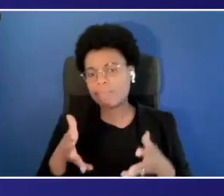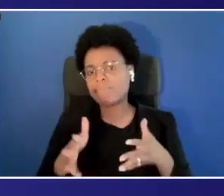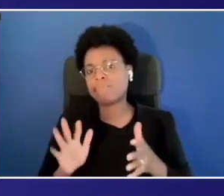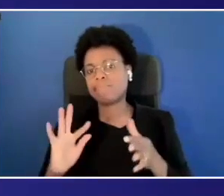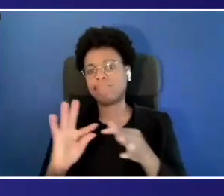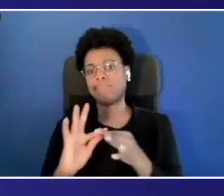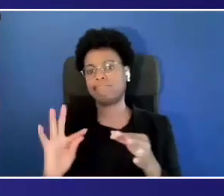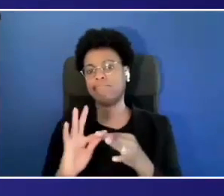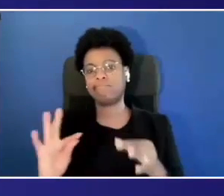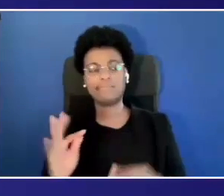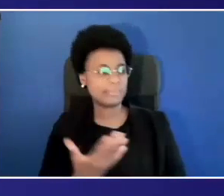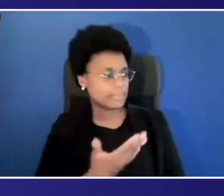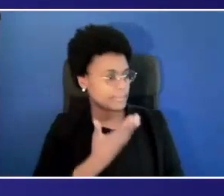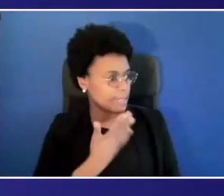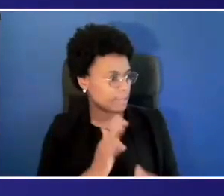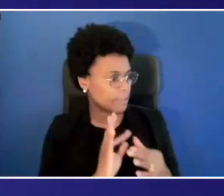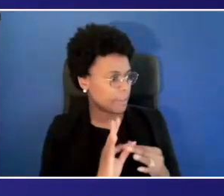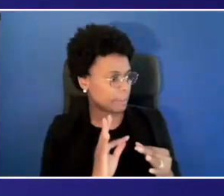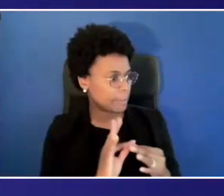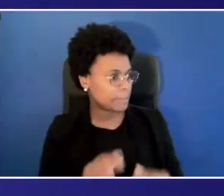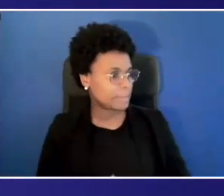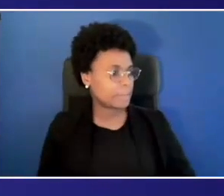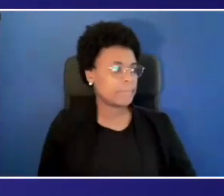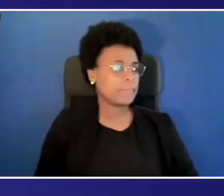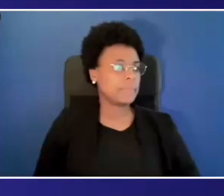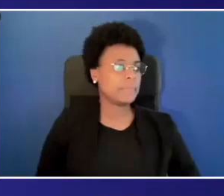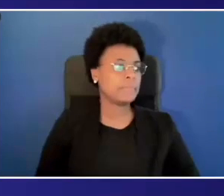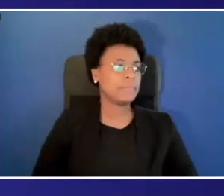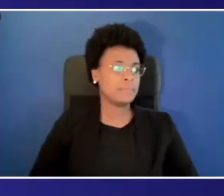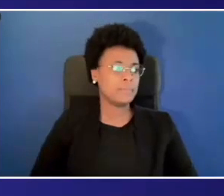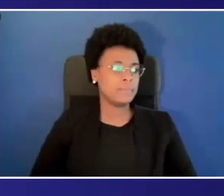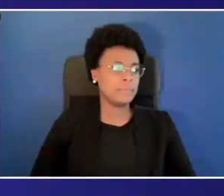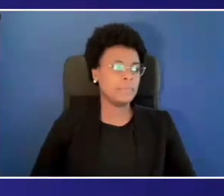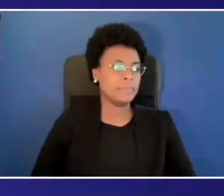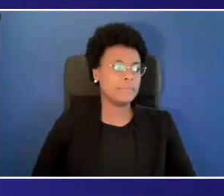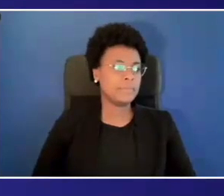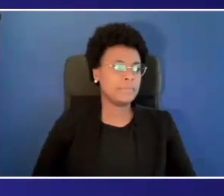Thank you for your comment.